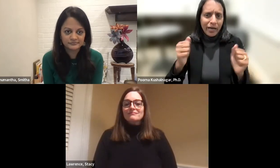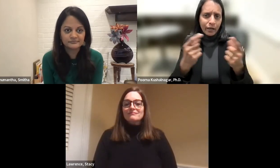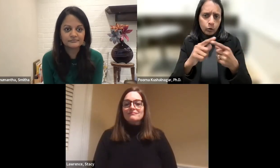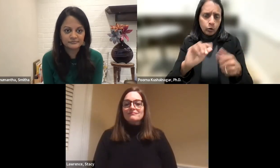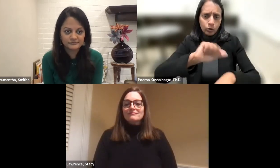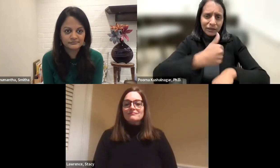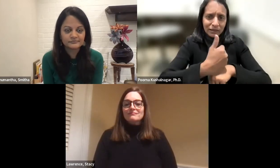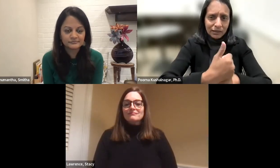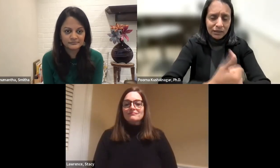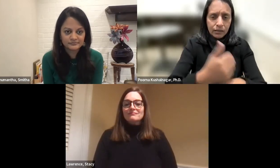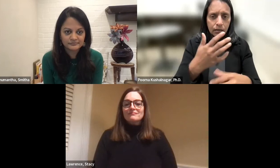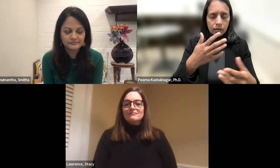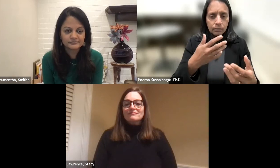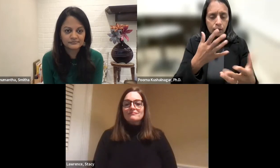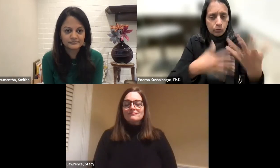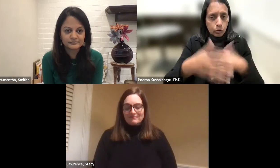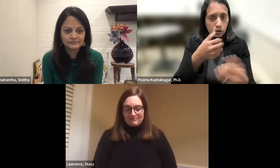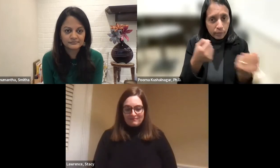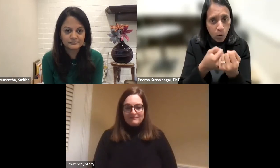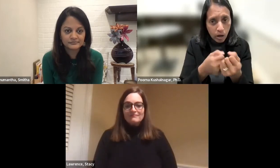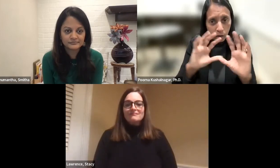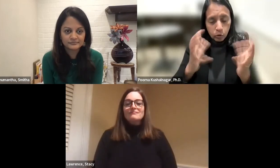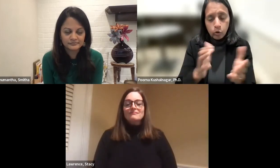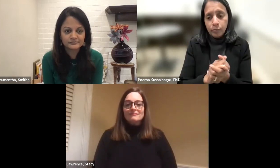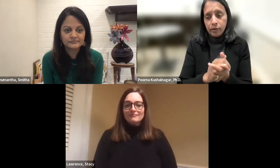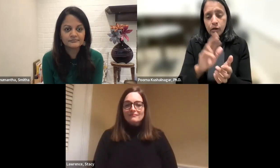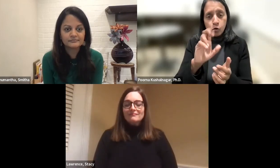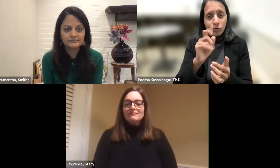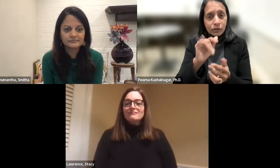who are becoming caregivers. Hopefully, we'll be able to set up some type